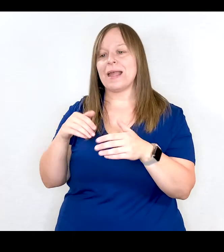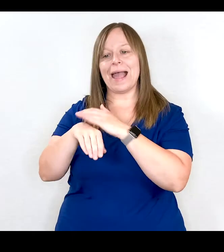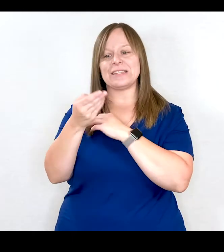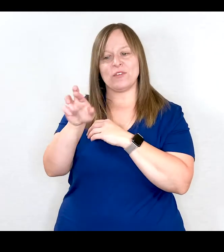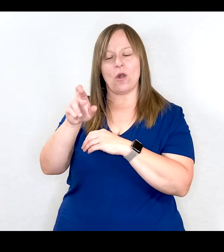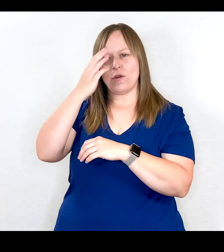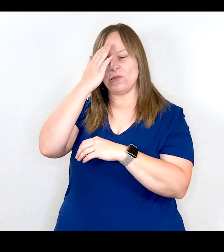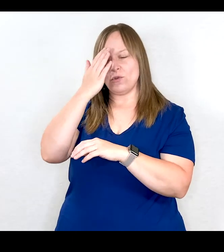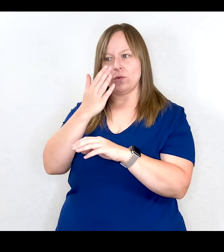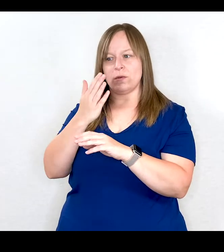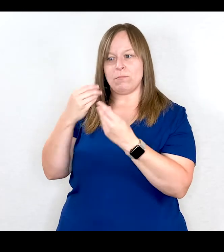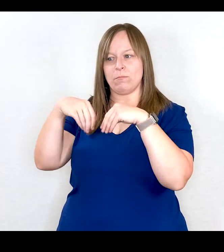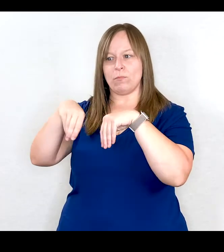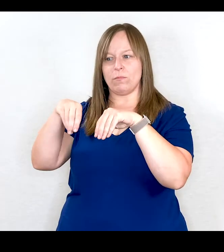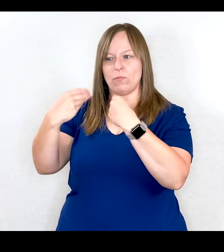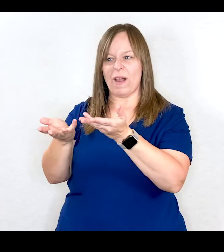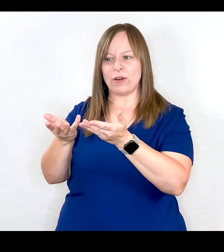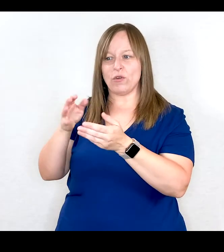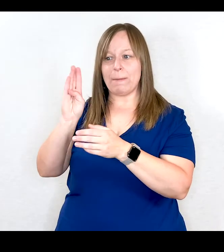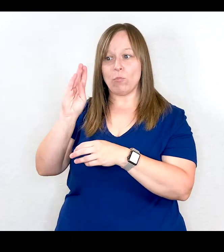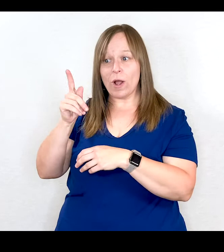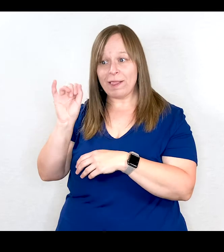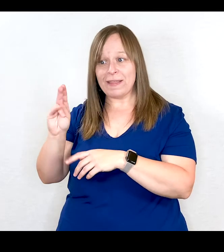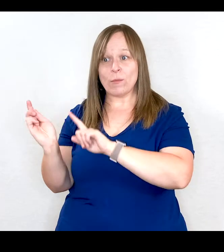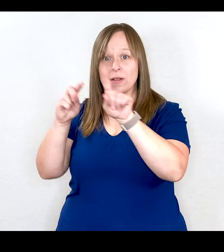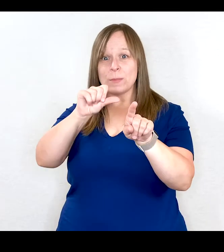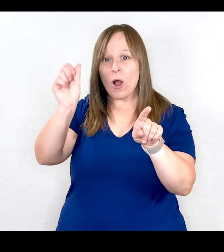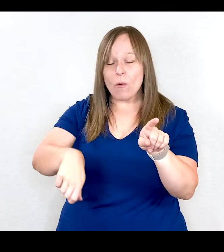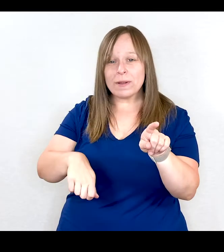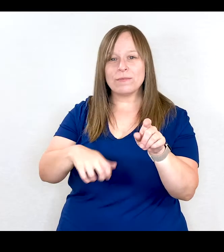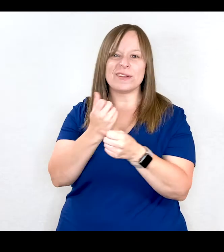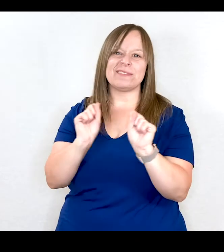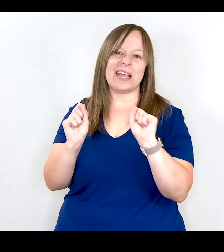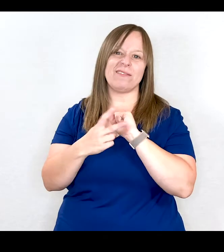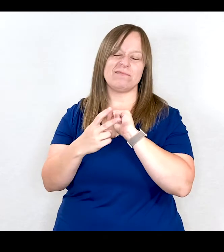and if ACCES-VR knew that it had a provider in Brooklyn, that would come up to the Albany area.